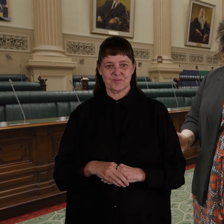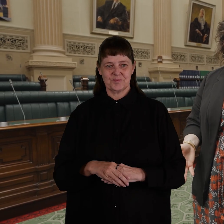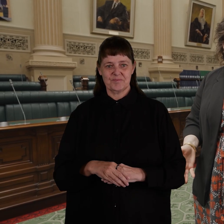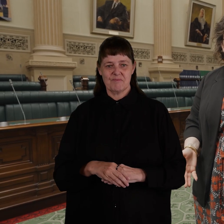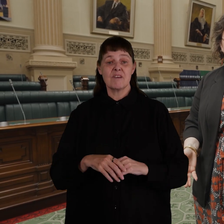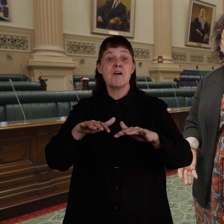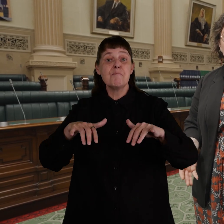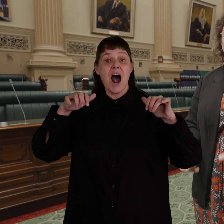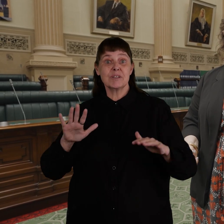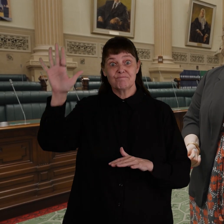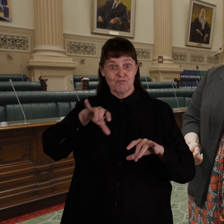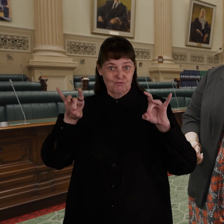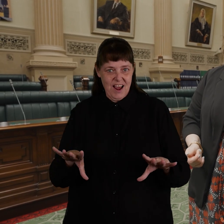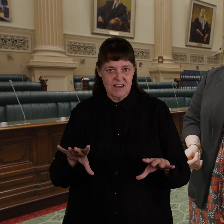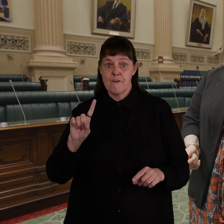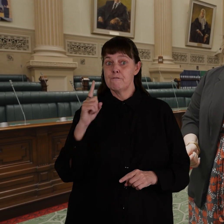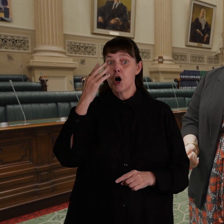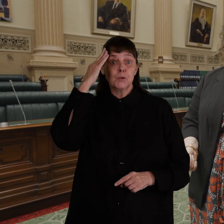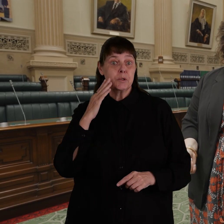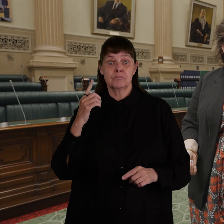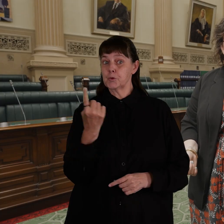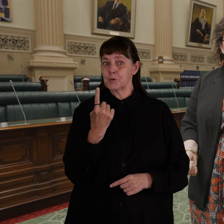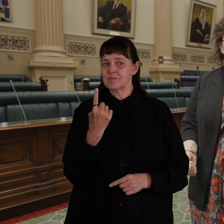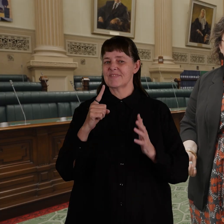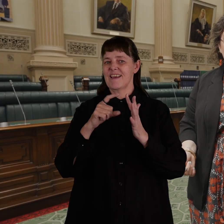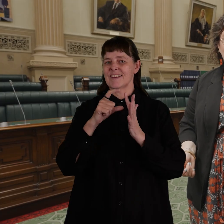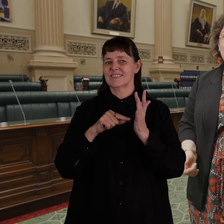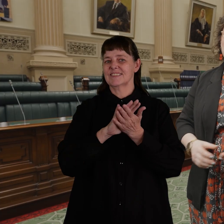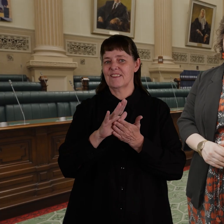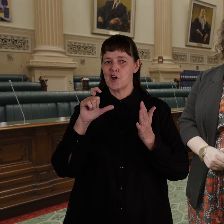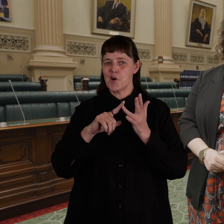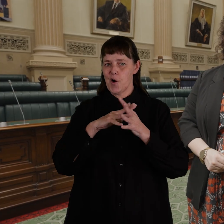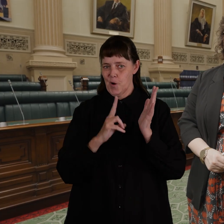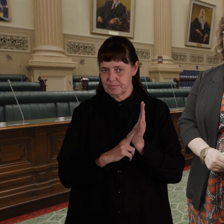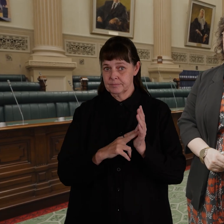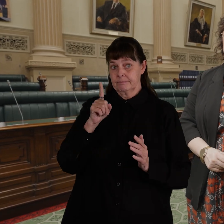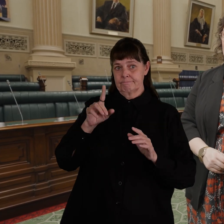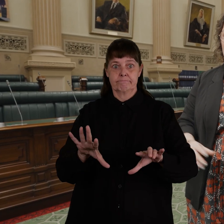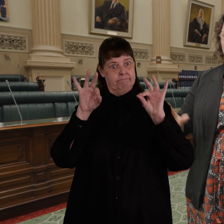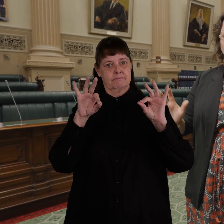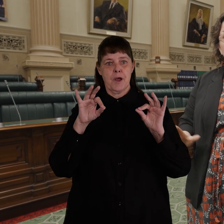was Edith Cowan, who was elected to the Parliament of Western Australia in 1921.